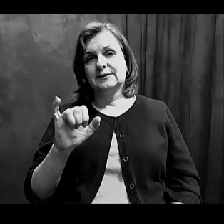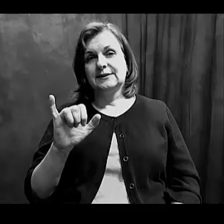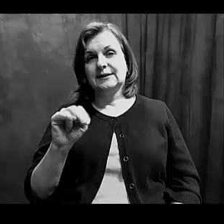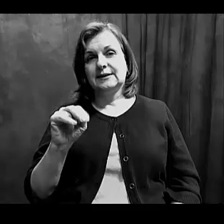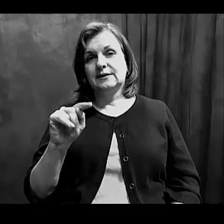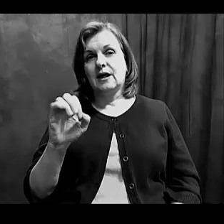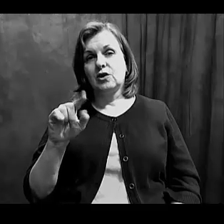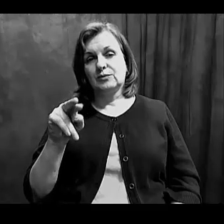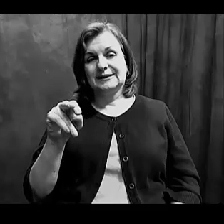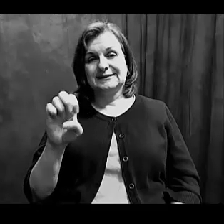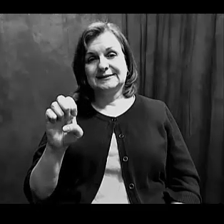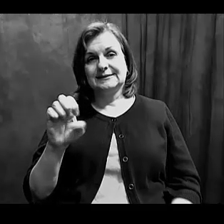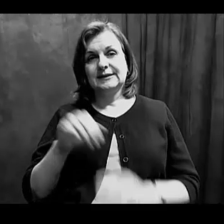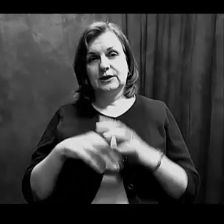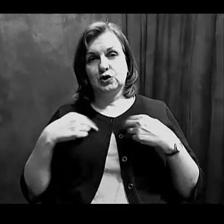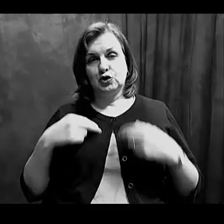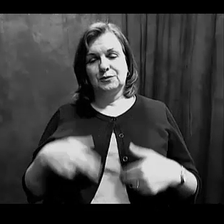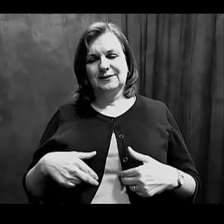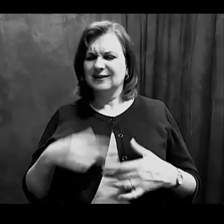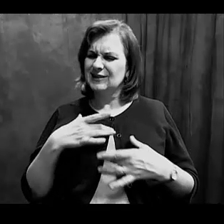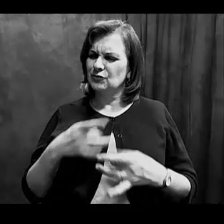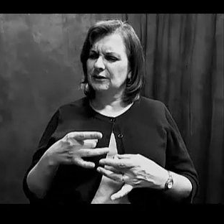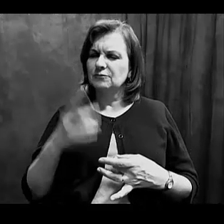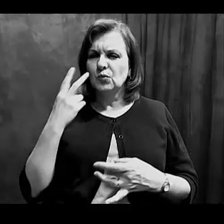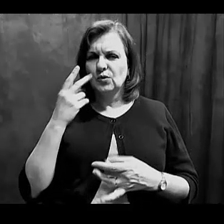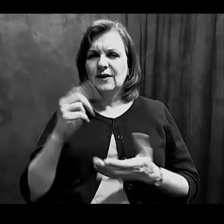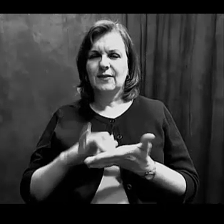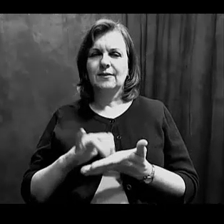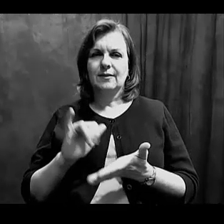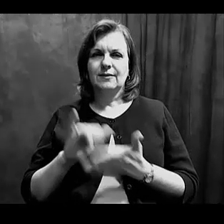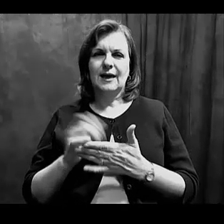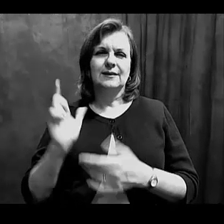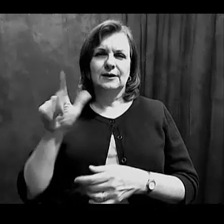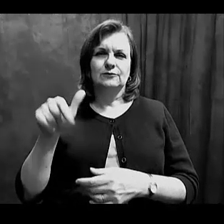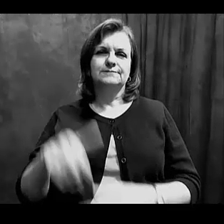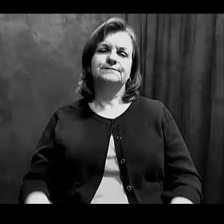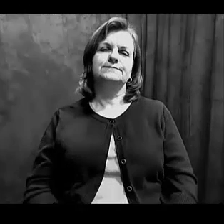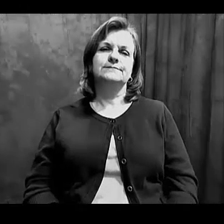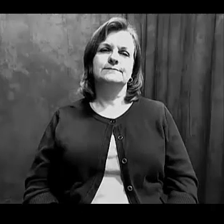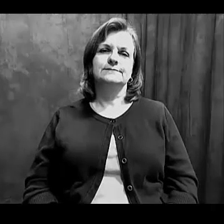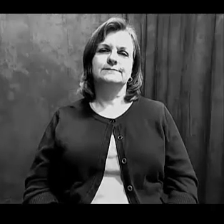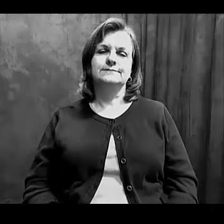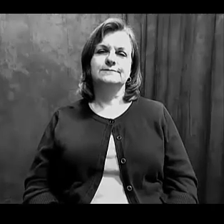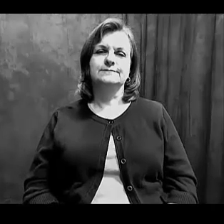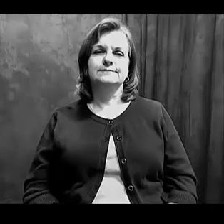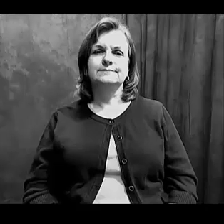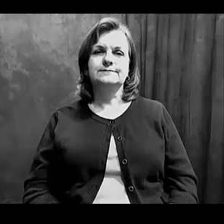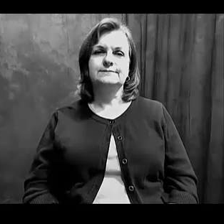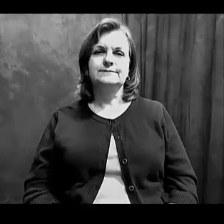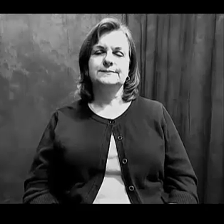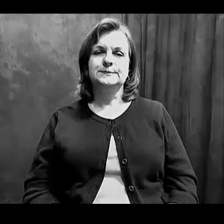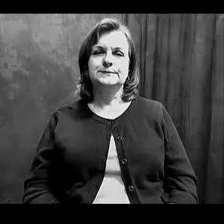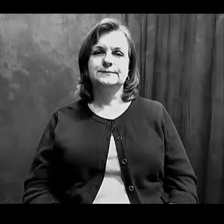in humans -- interesting! and we'll look at that